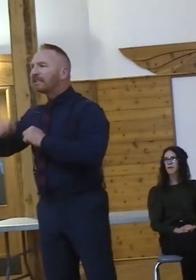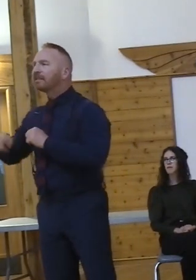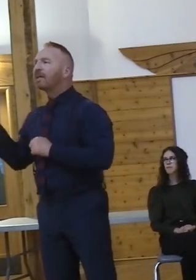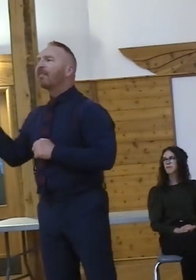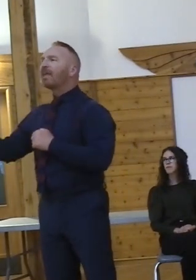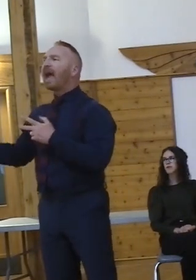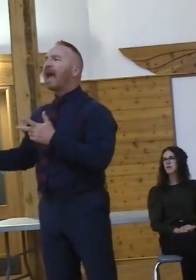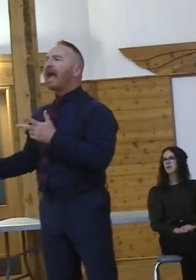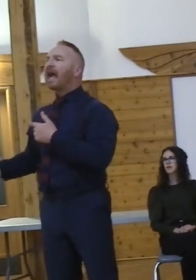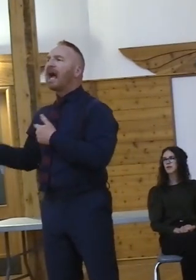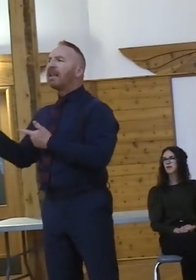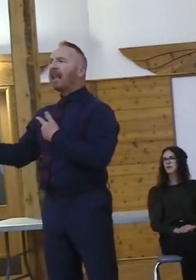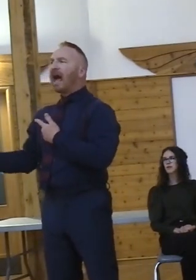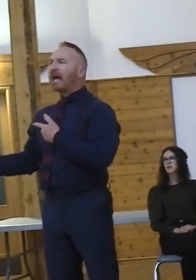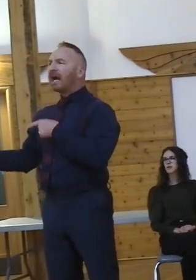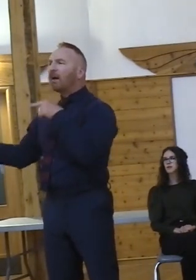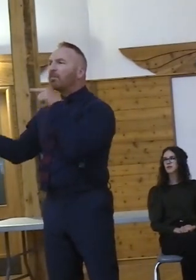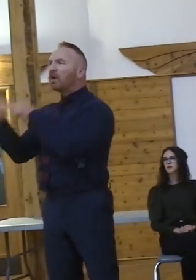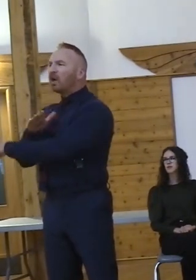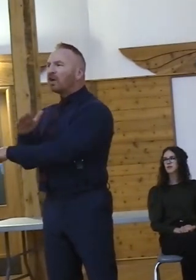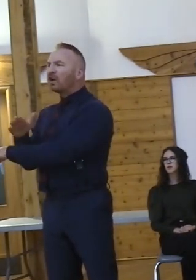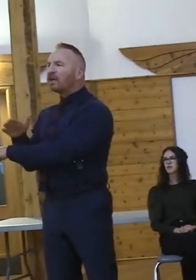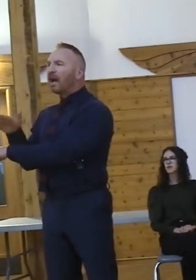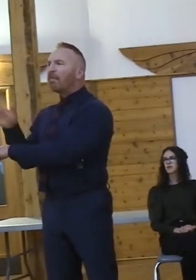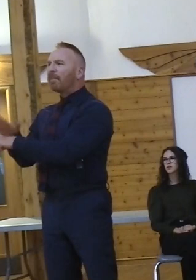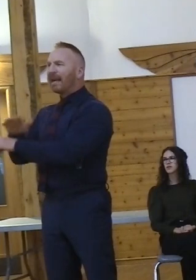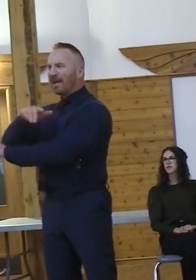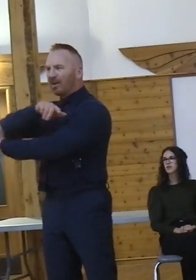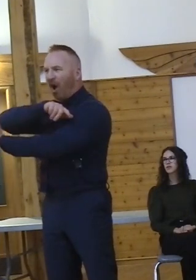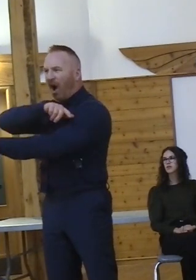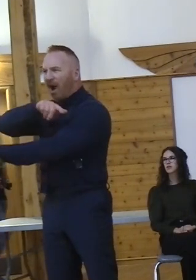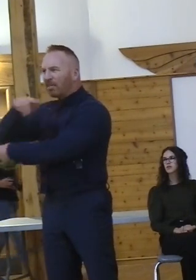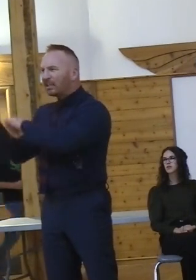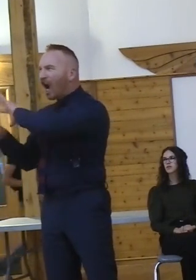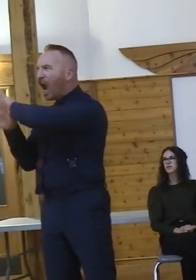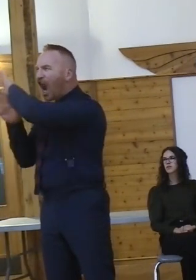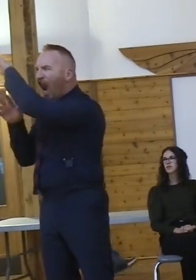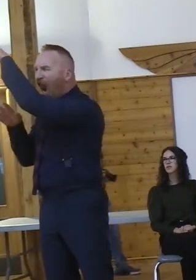My heart aches for the families and communities more than anything I'm enraged.